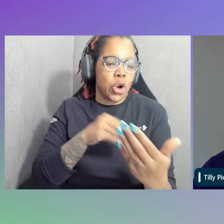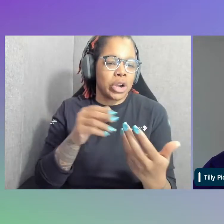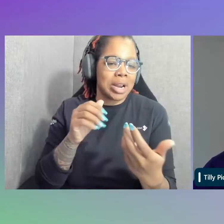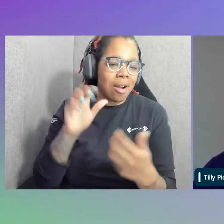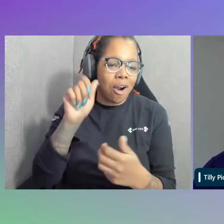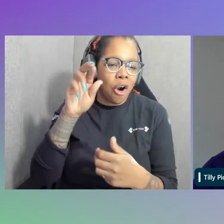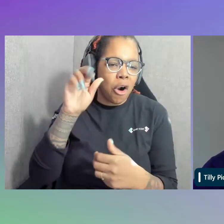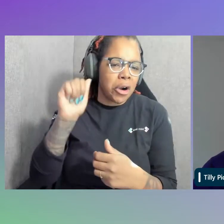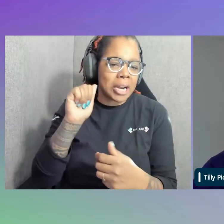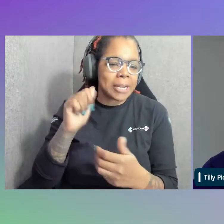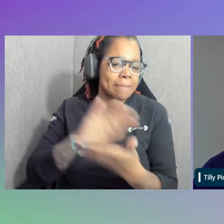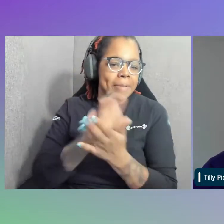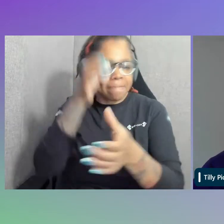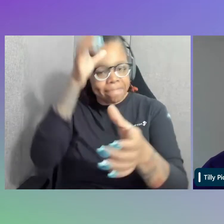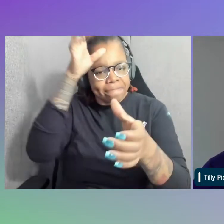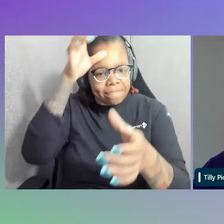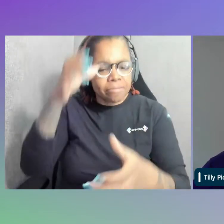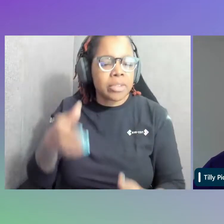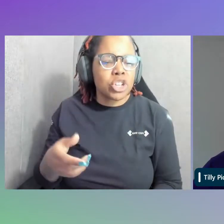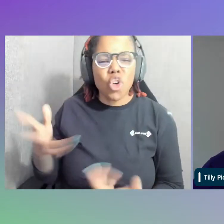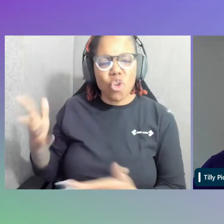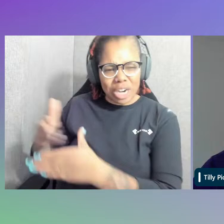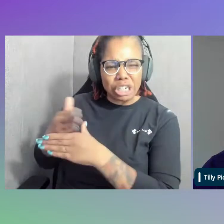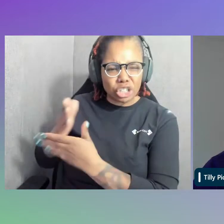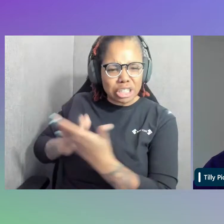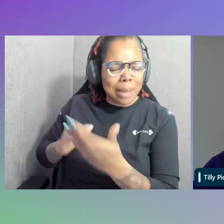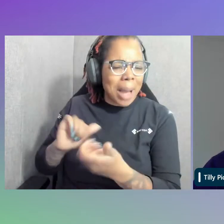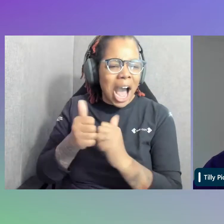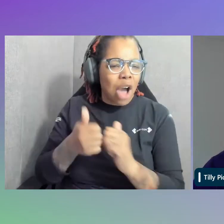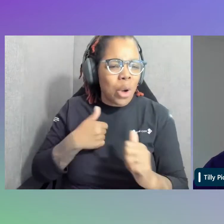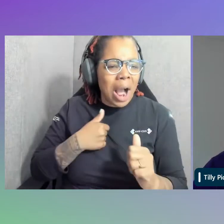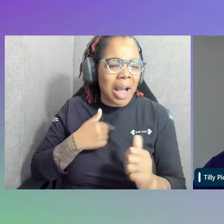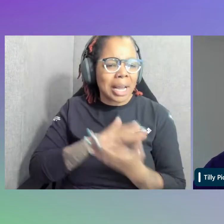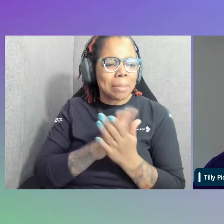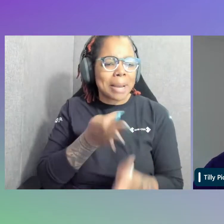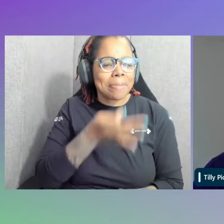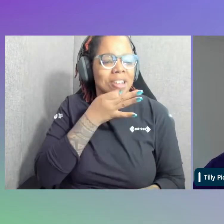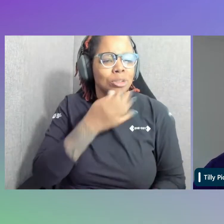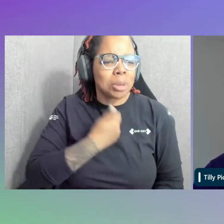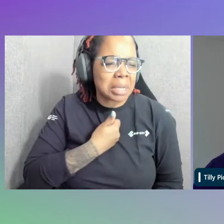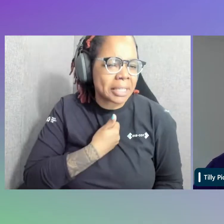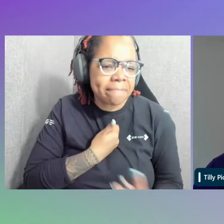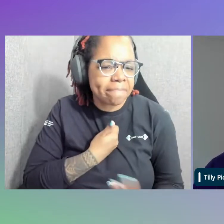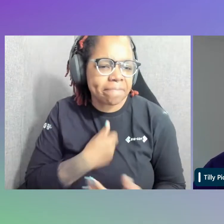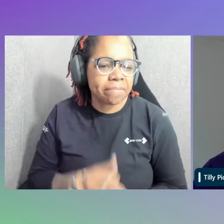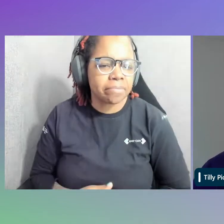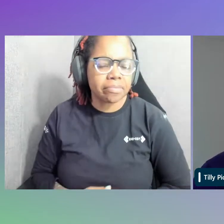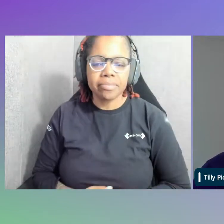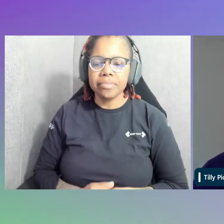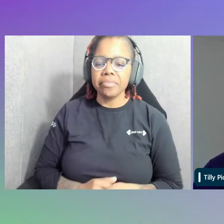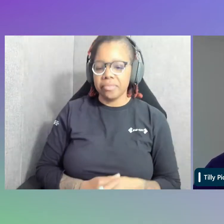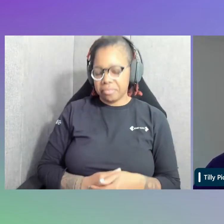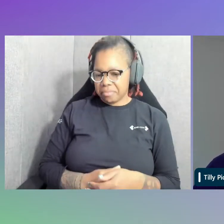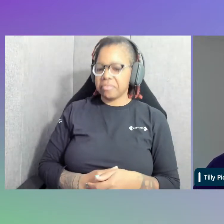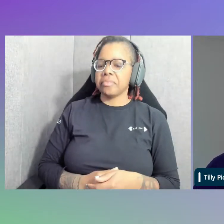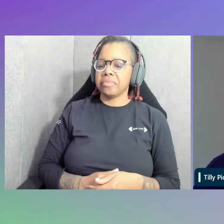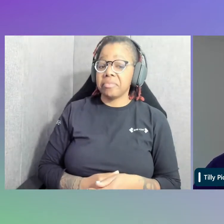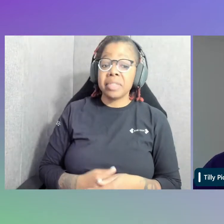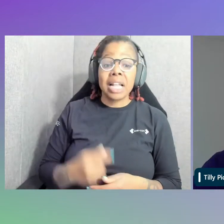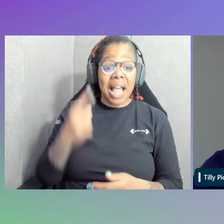shared some of them. Uh, how can I become an expert on my own?